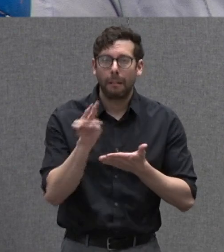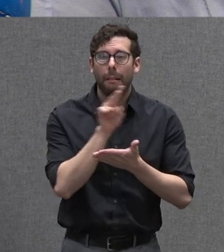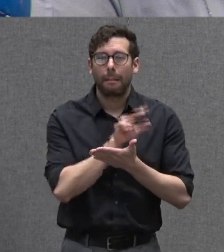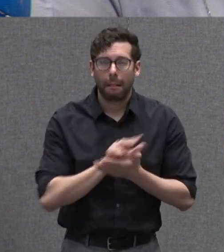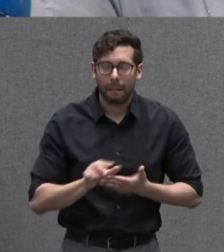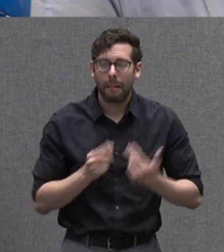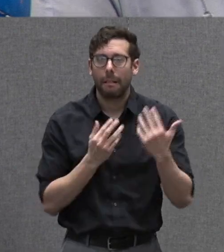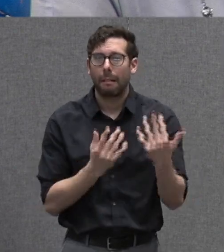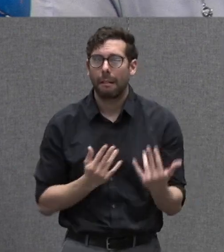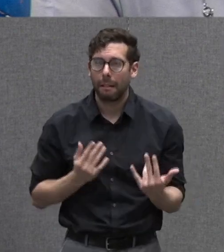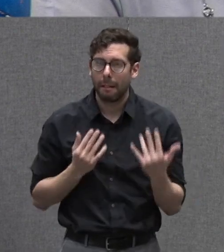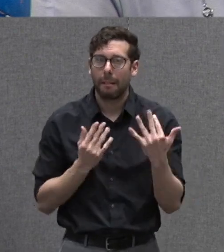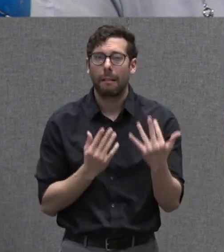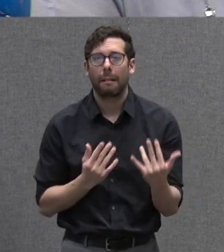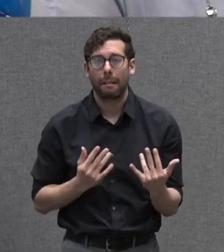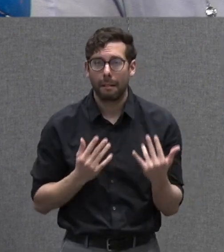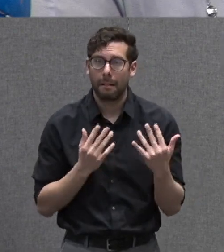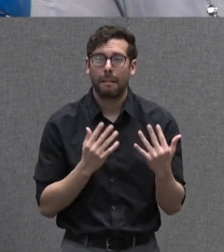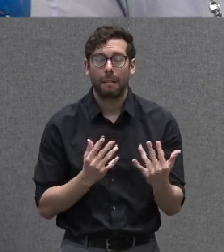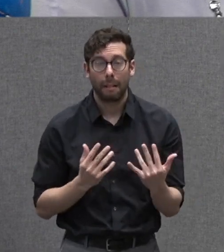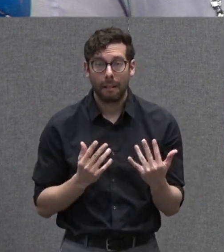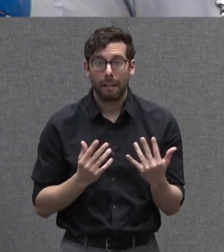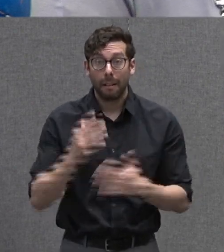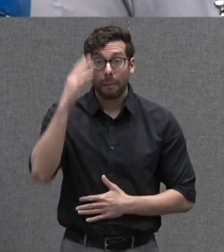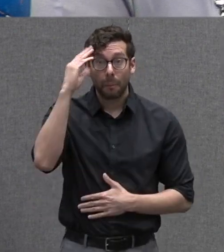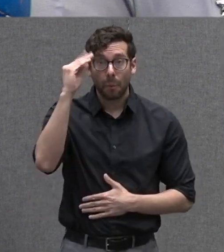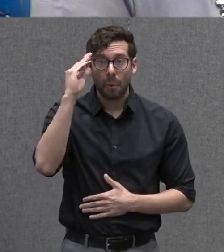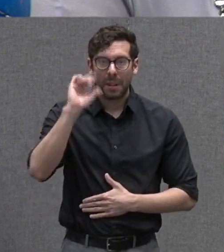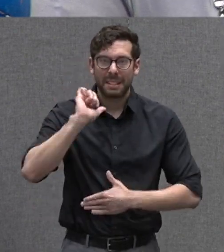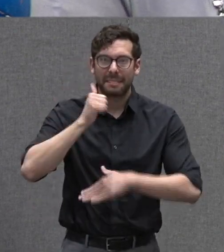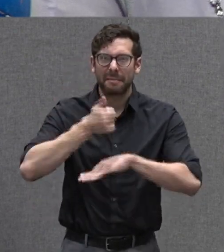He's starting to put up his swing because it's time to get warm